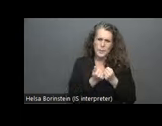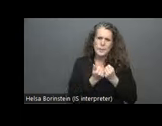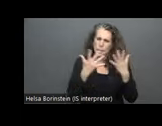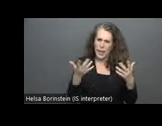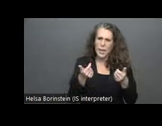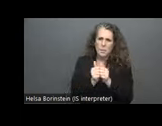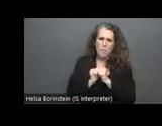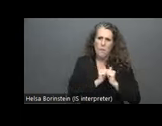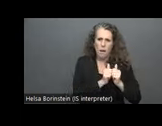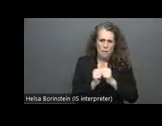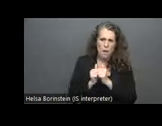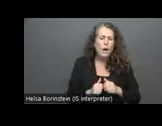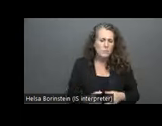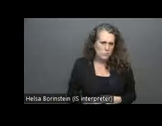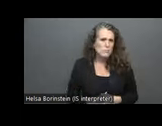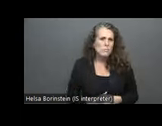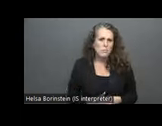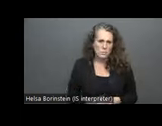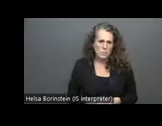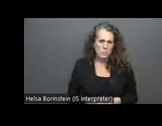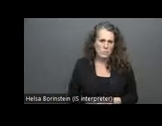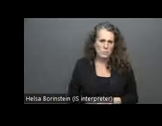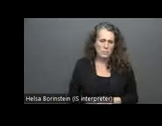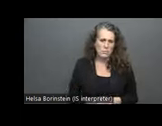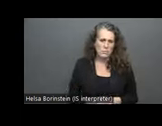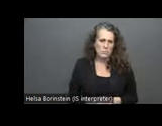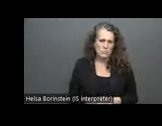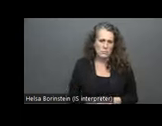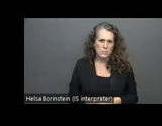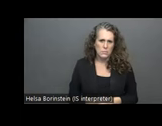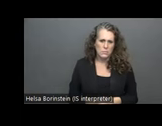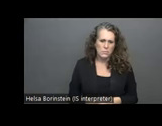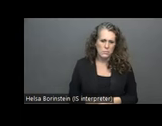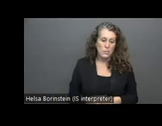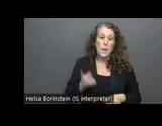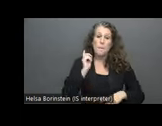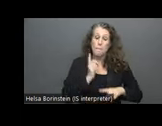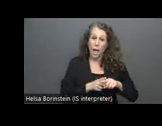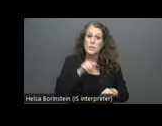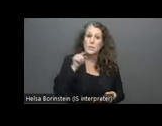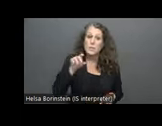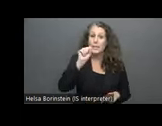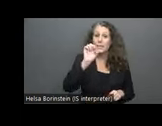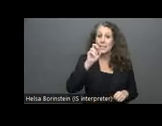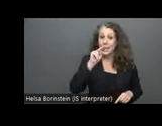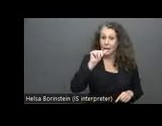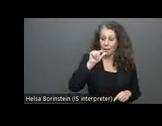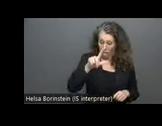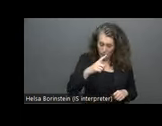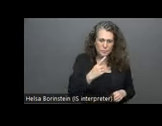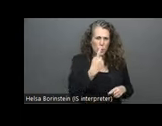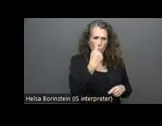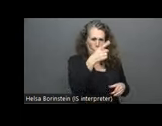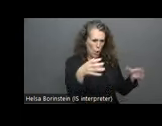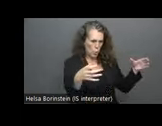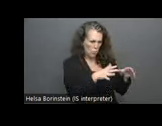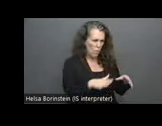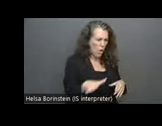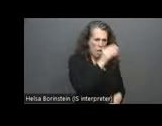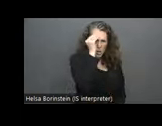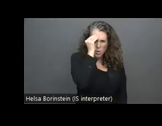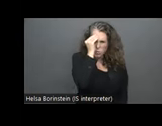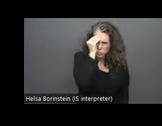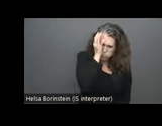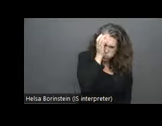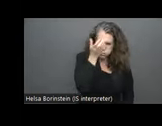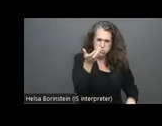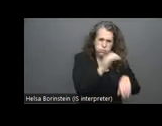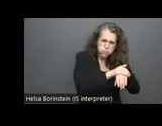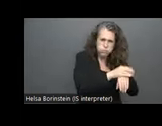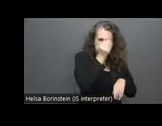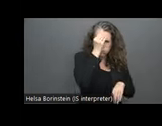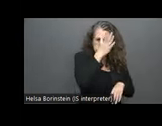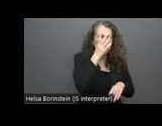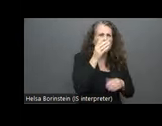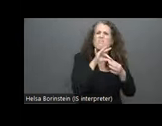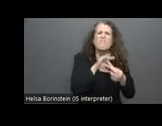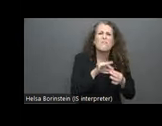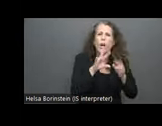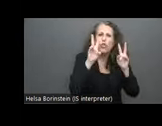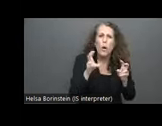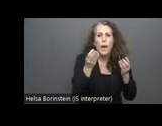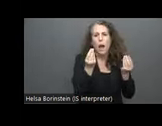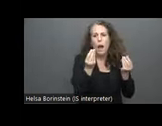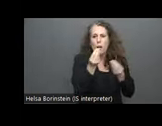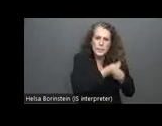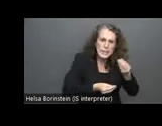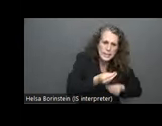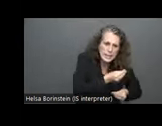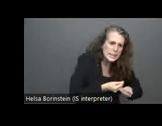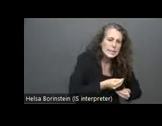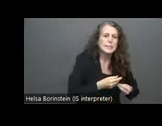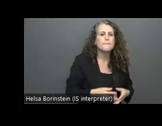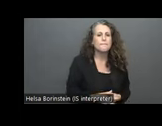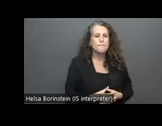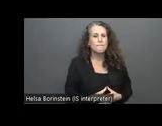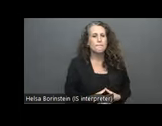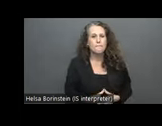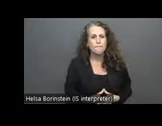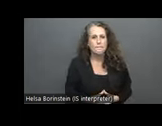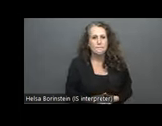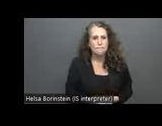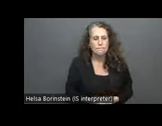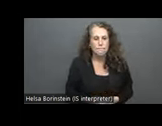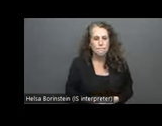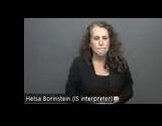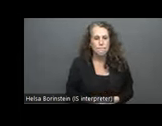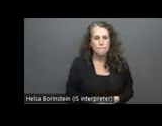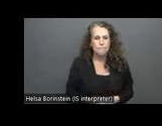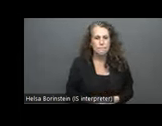a on a blog, because that's why it isn't because that's what our regional partners will be